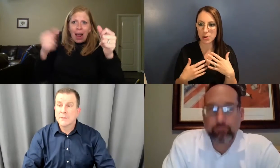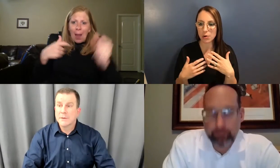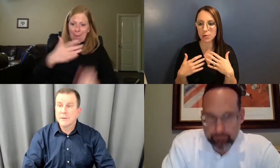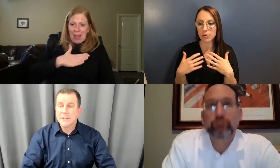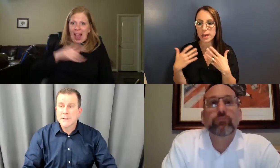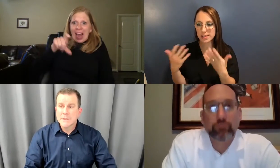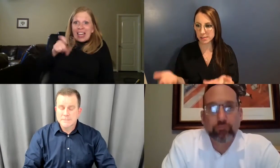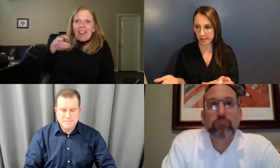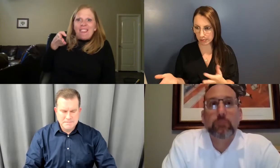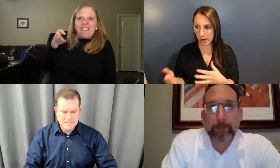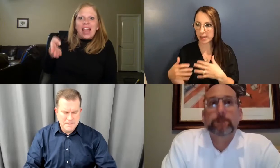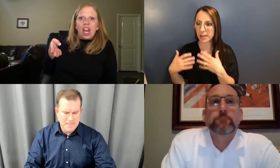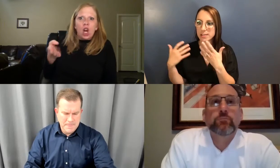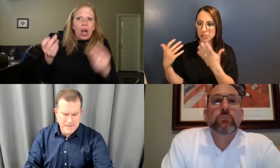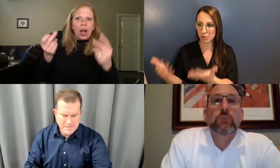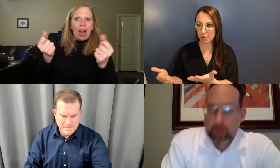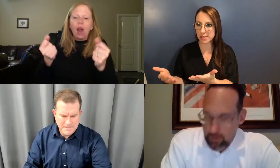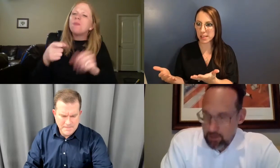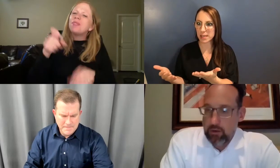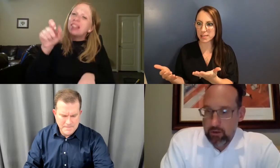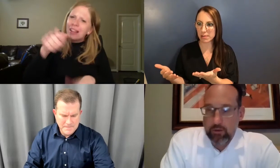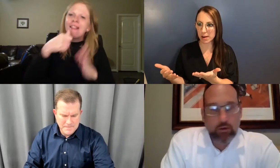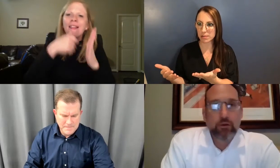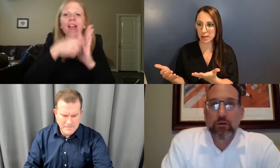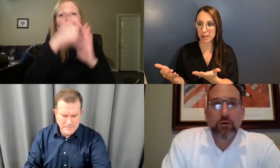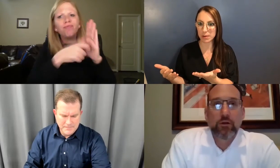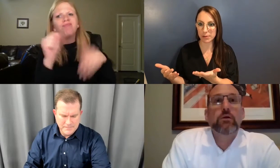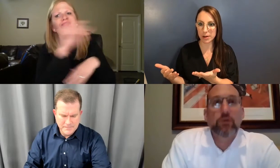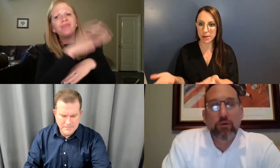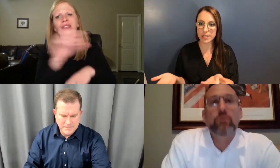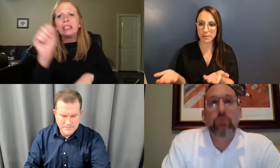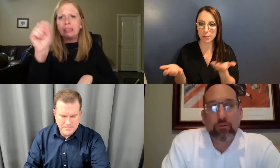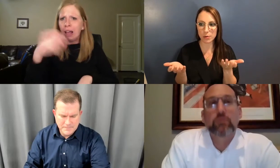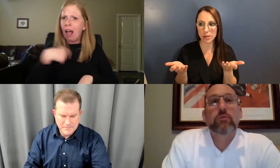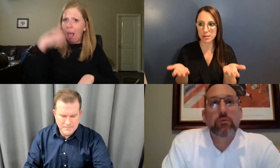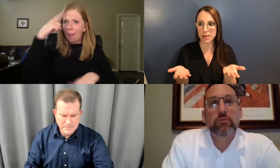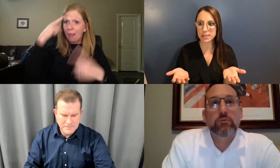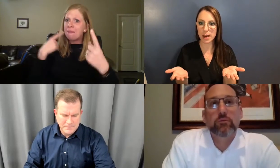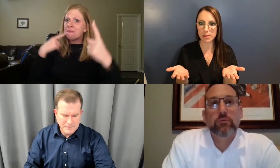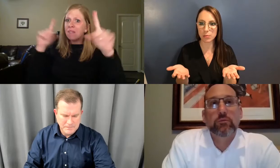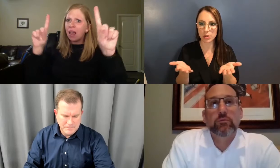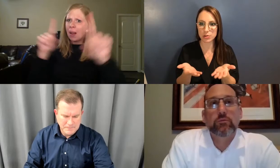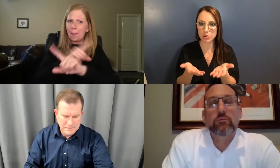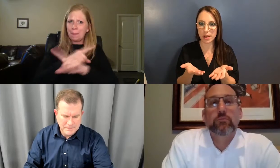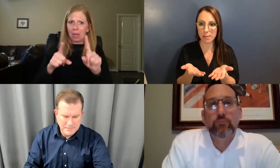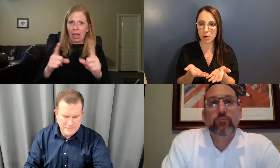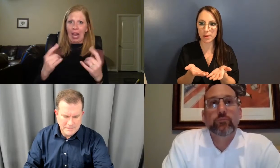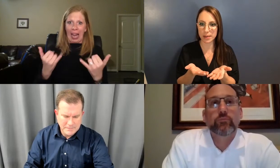So, yes to let a writing, yes to all these things that I think can be very effective, but in the meantime, what do you do in that moment?